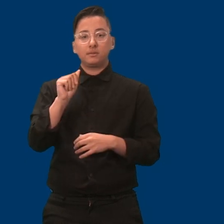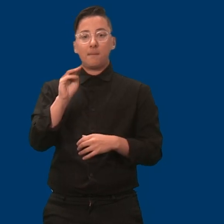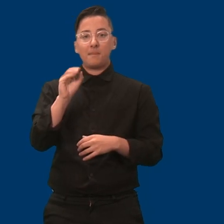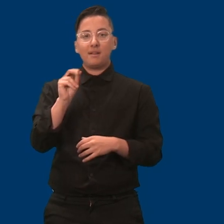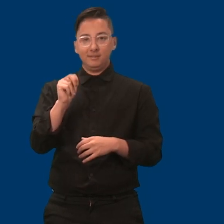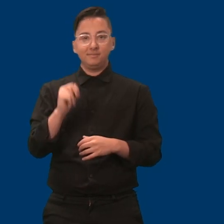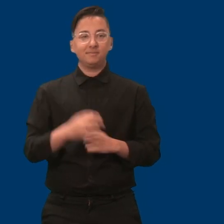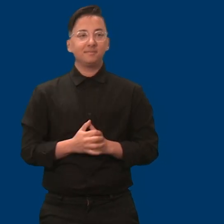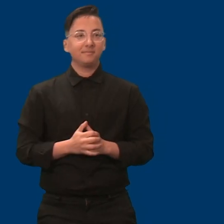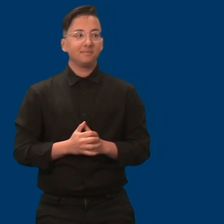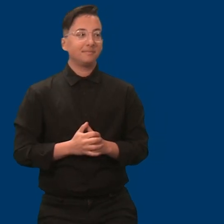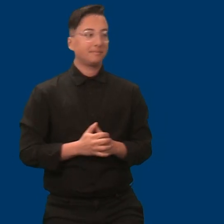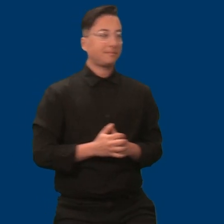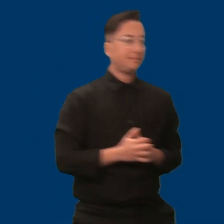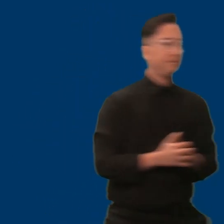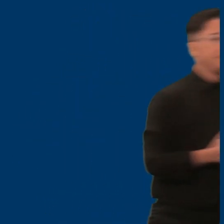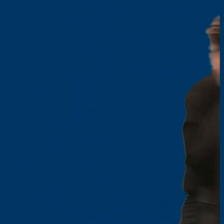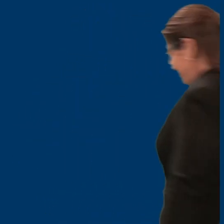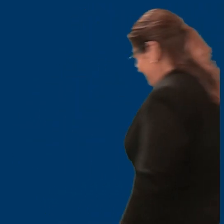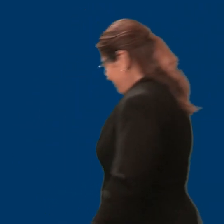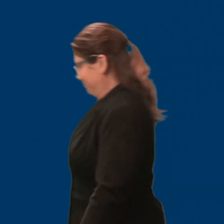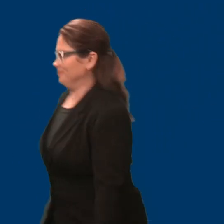[speaker] Homecare Workforce Shortage.